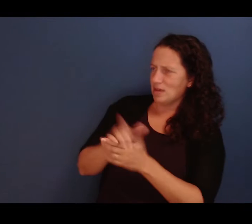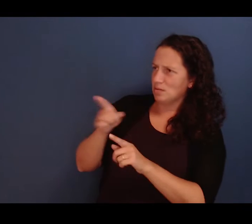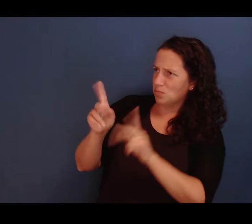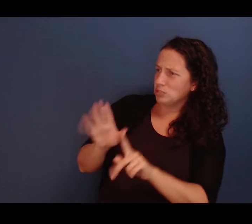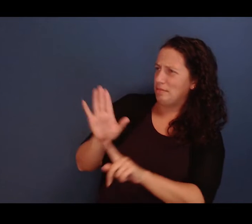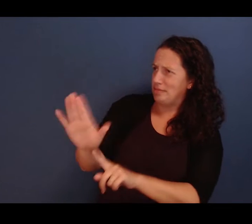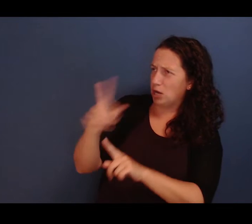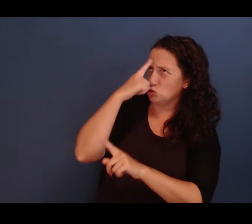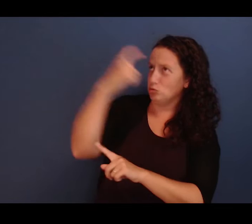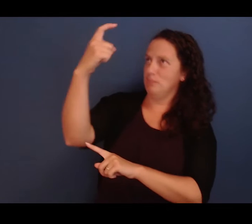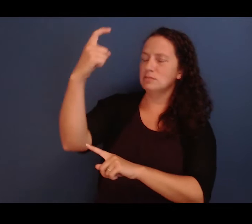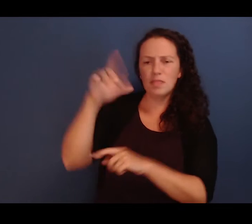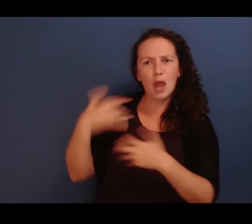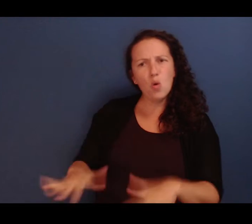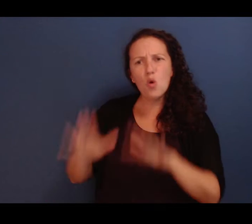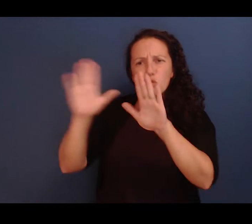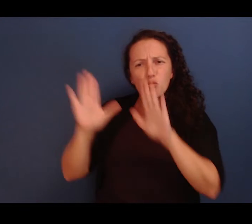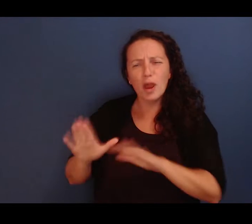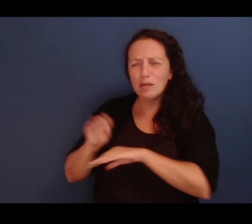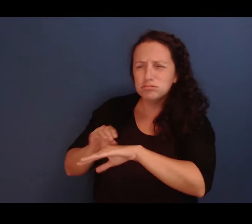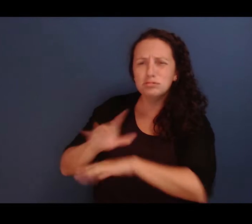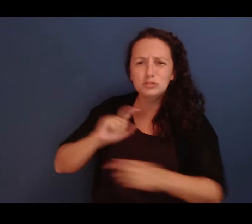dreams, it’s something great that changes lives.”